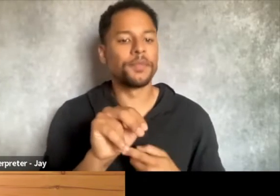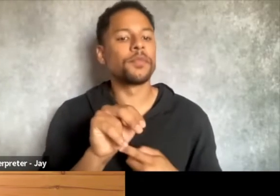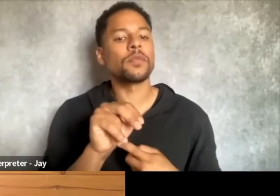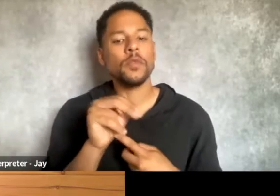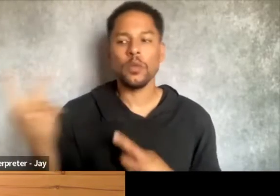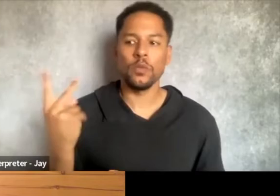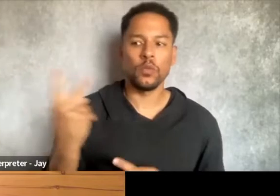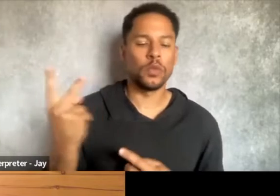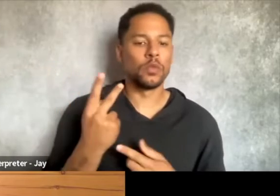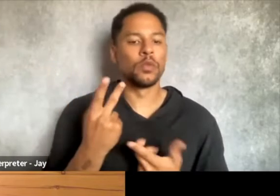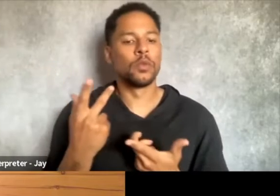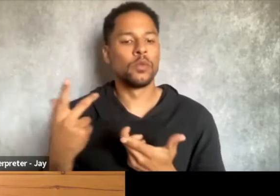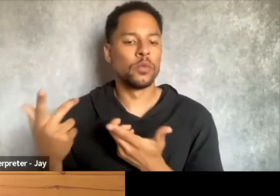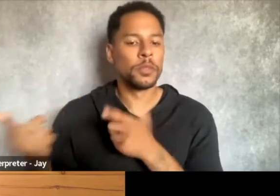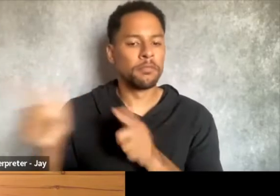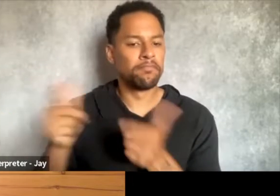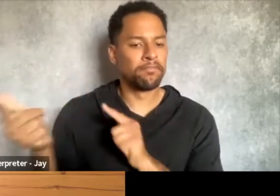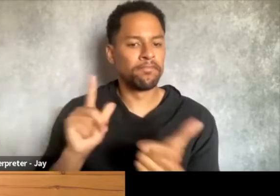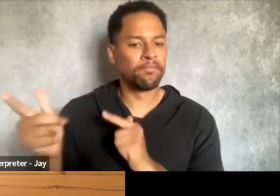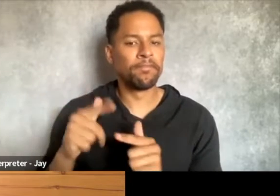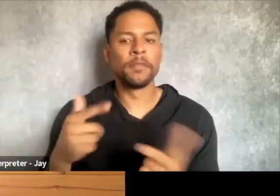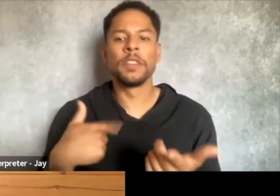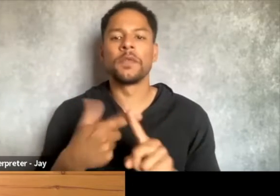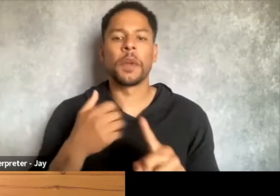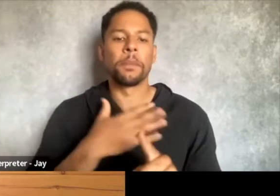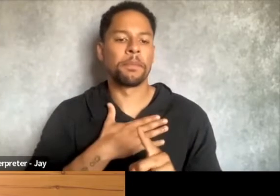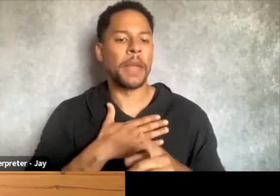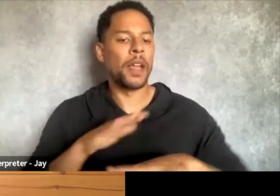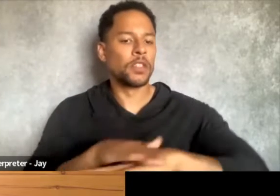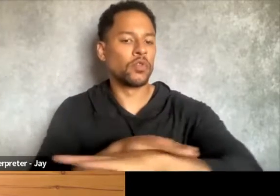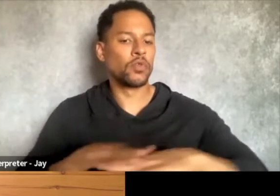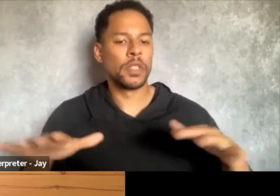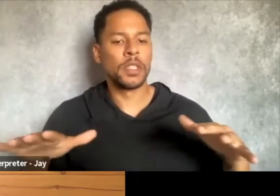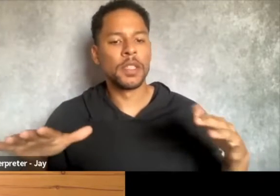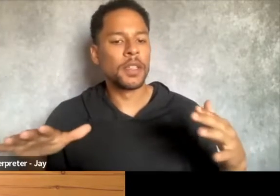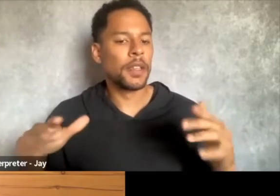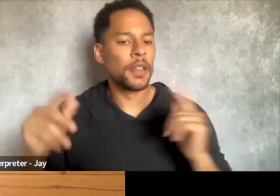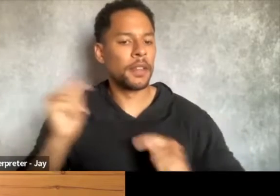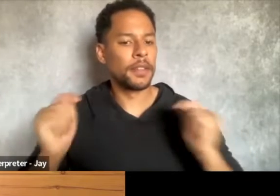is an excerpt from my full-length play "Perihelion," which is about a group of queer and Jewish friends,